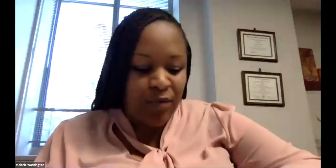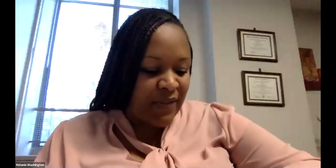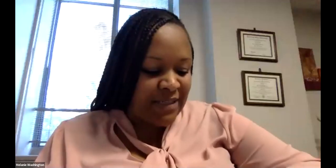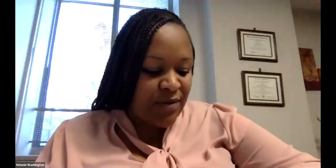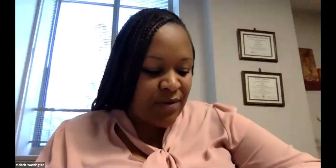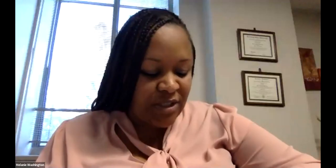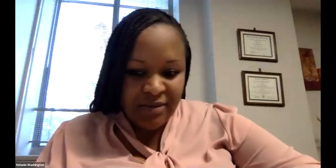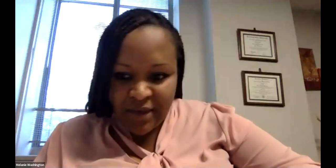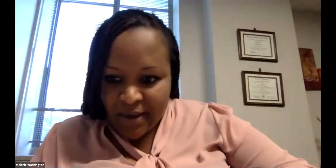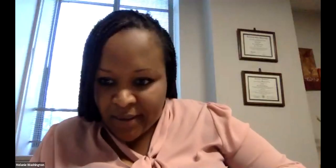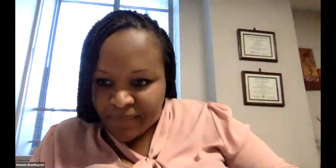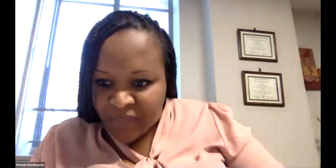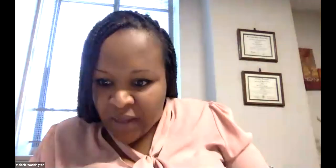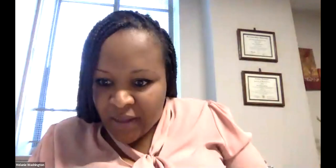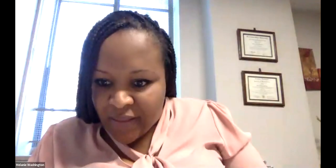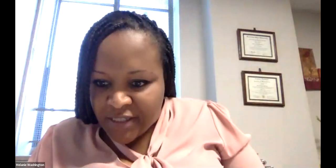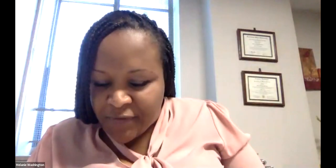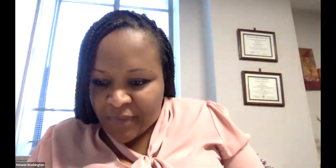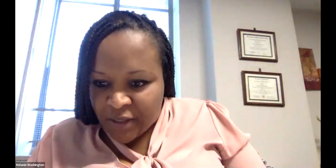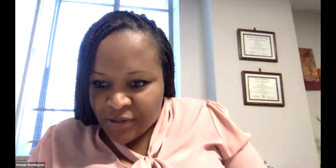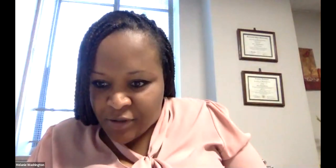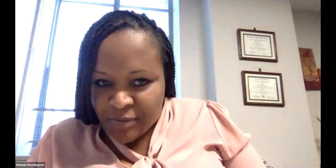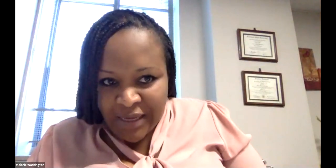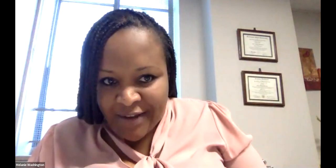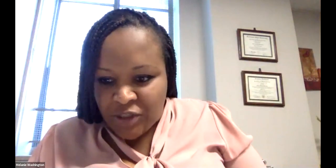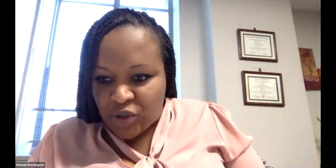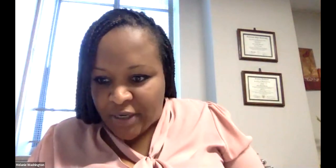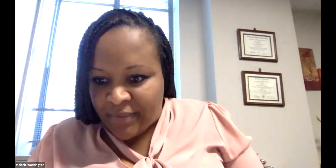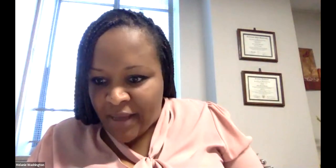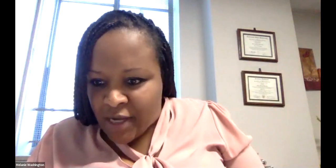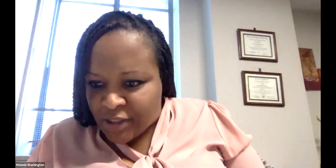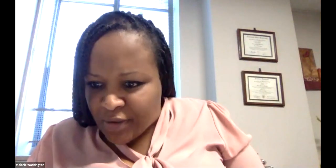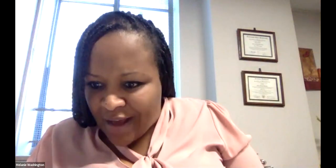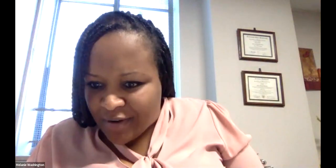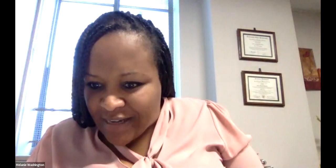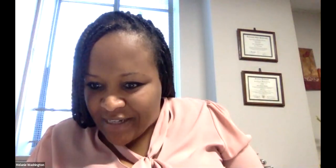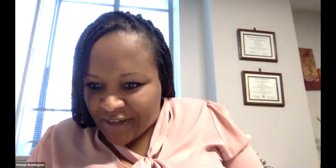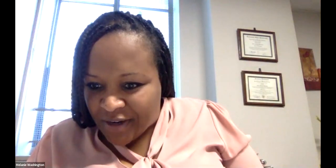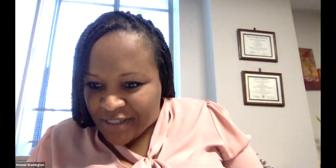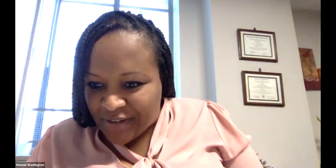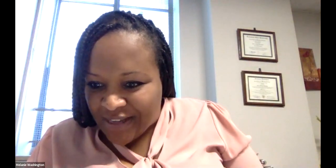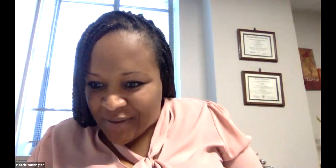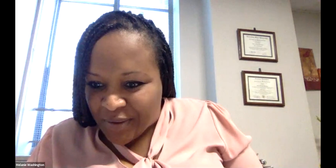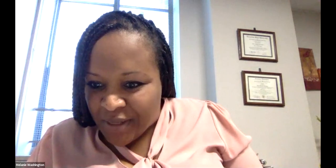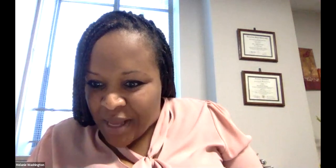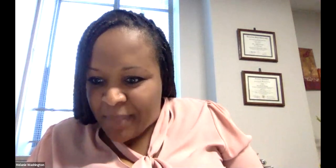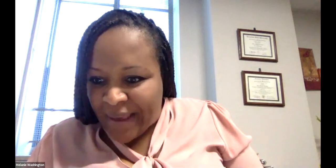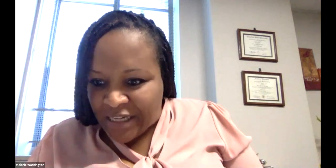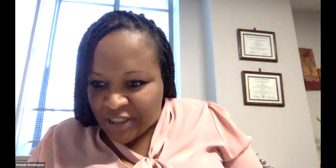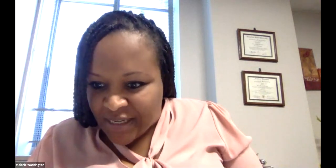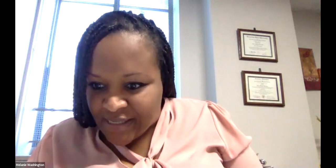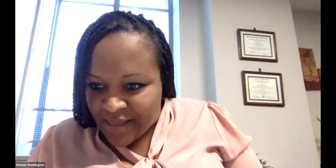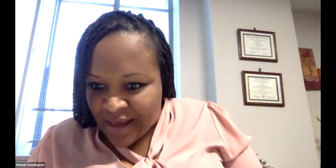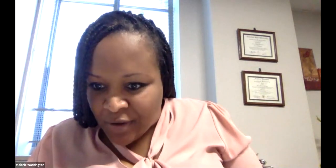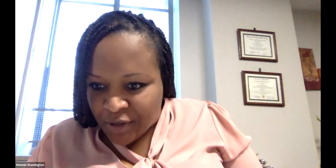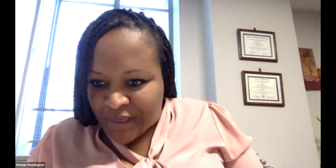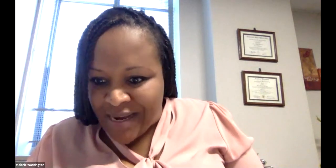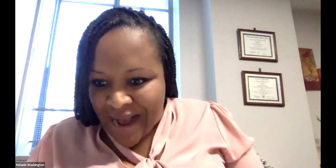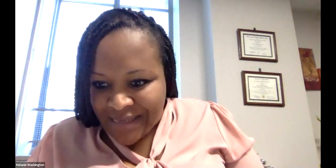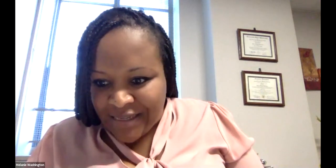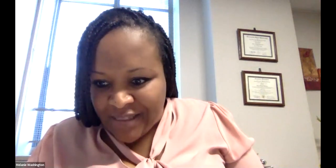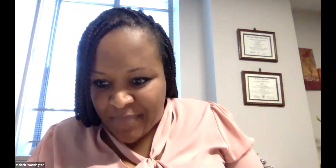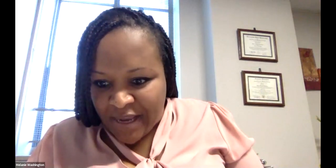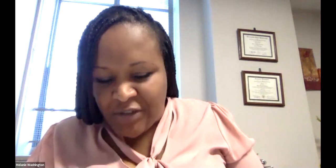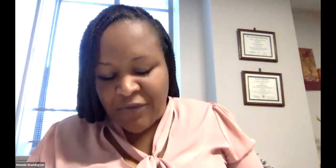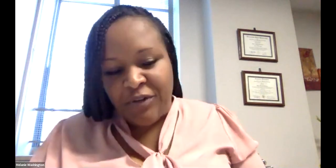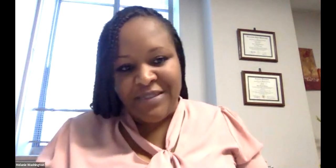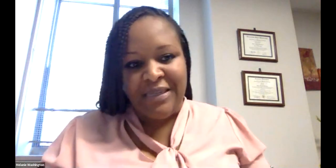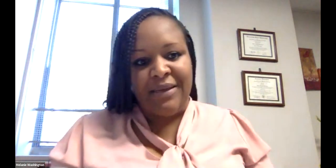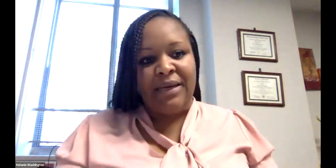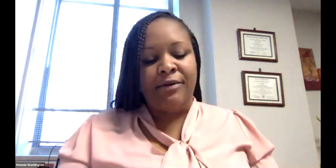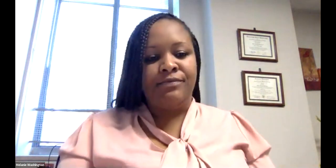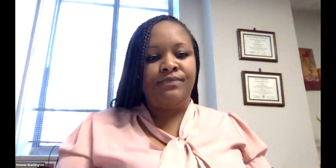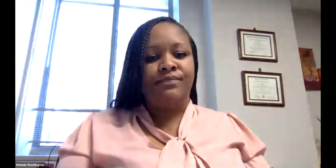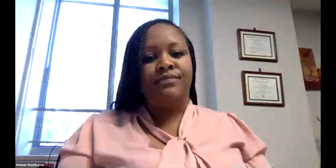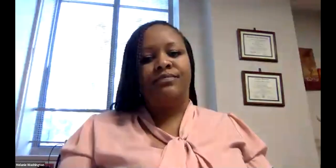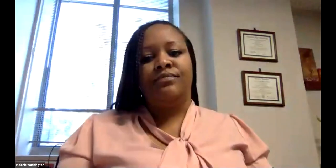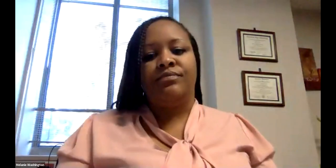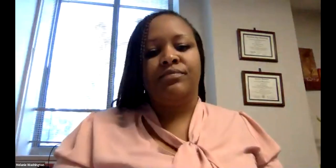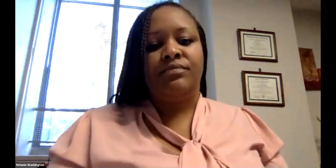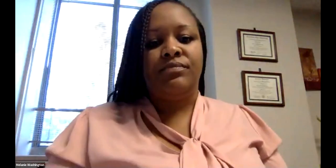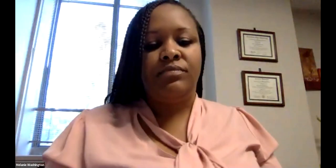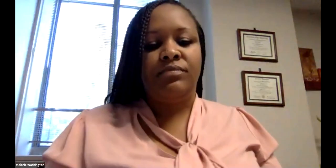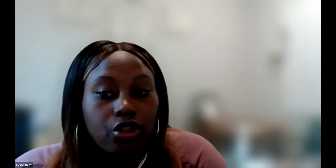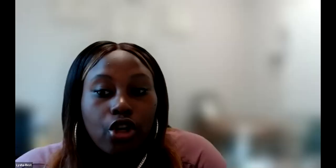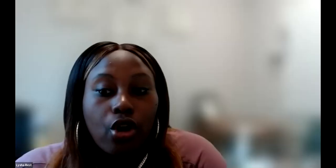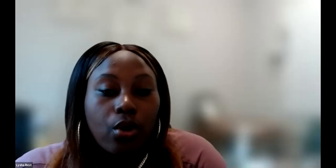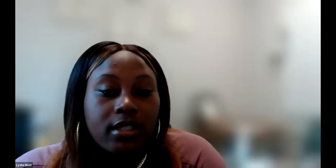I will take one last question, um, and this is from the YouTube live stream. Do you have a criteria are certain level patient that you would not deemed as a patient for your facility.